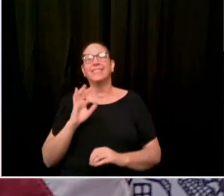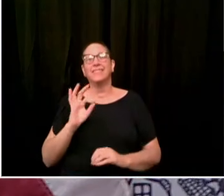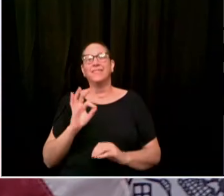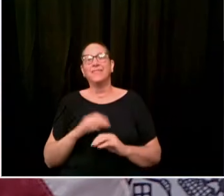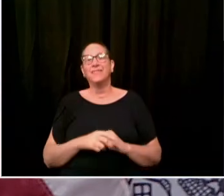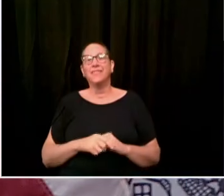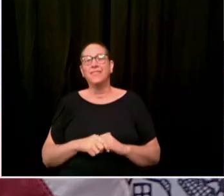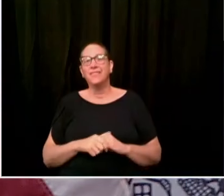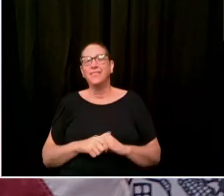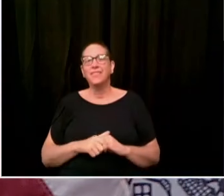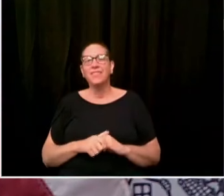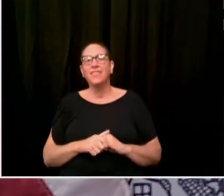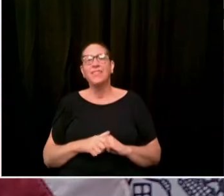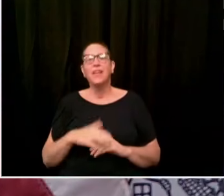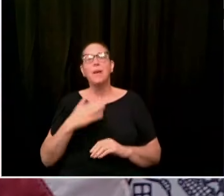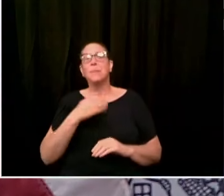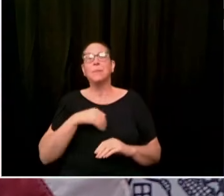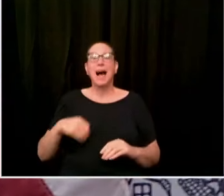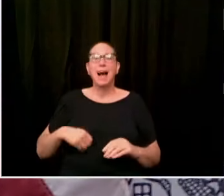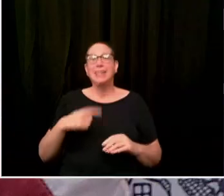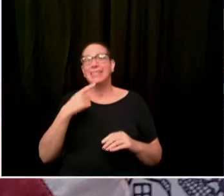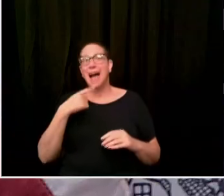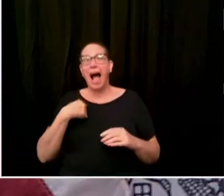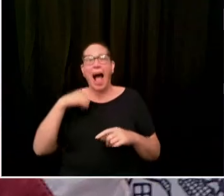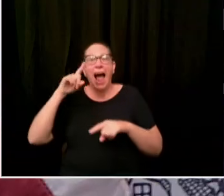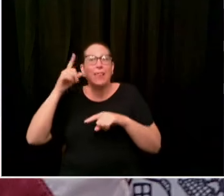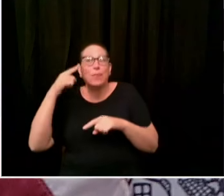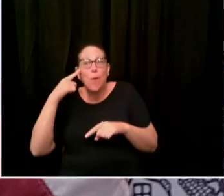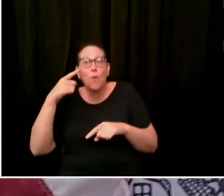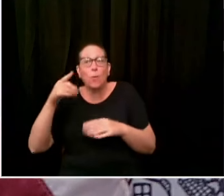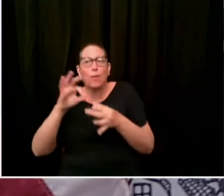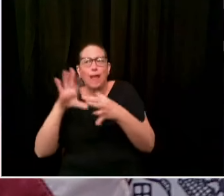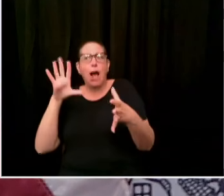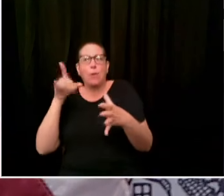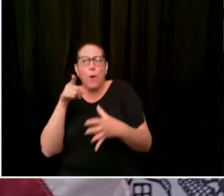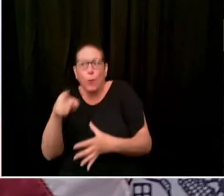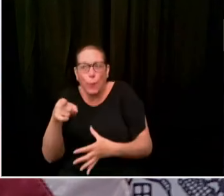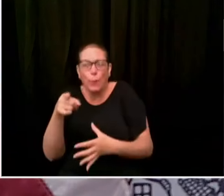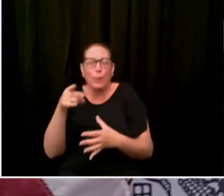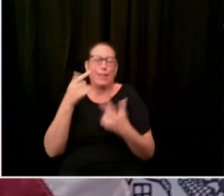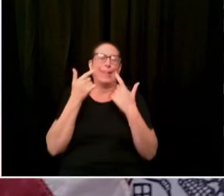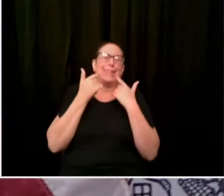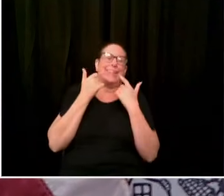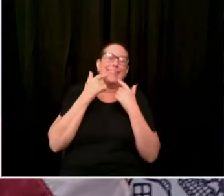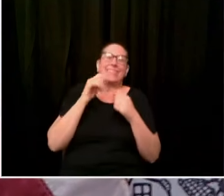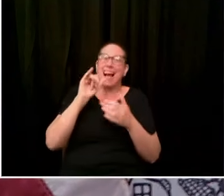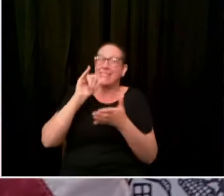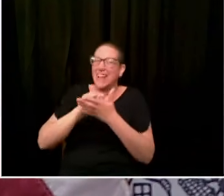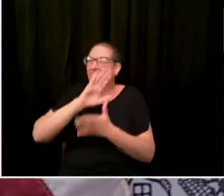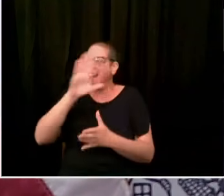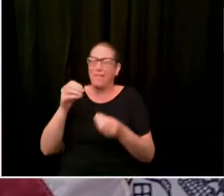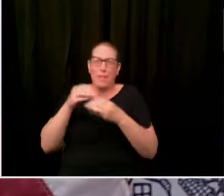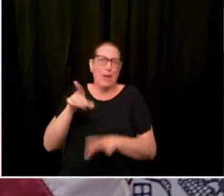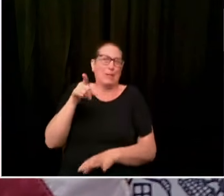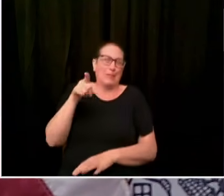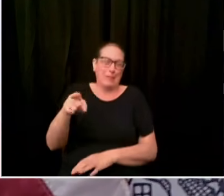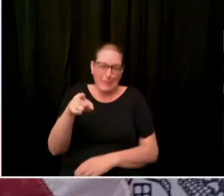WE THOUGHT WE LOST YOU, JACOB. WHAT'S GOING ON? YOU'RE NEVER GOING TO LOSE ME. I'M SORRY IF I'M